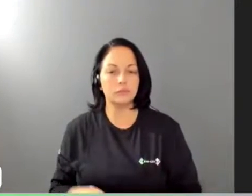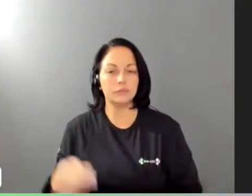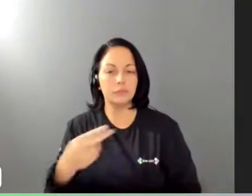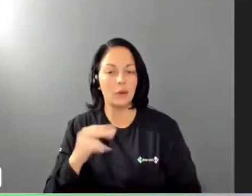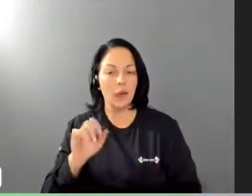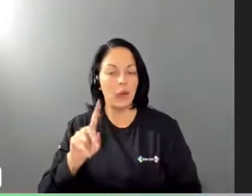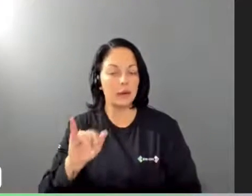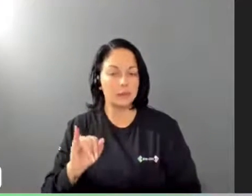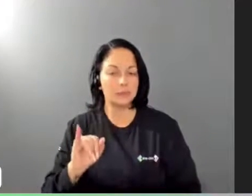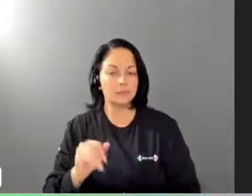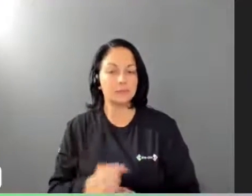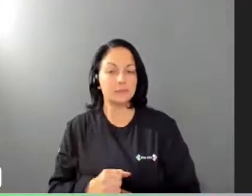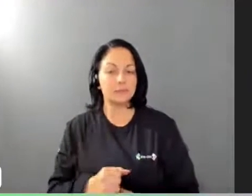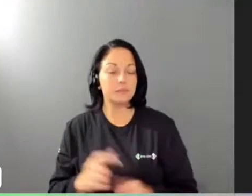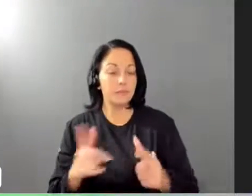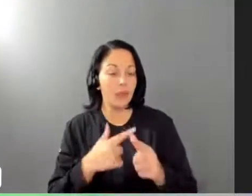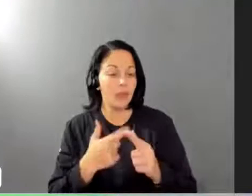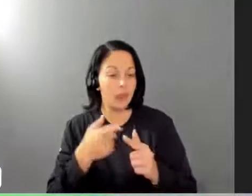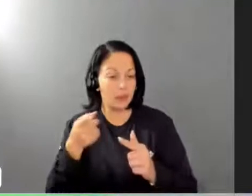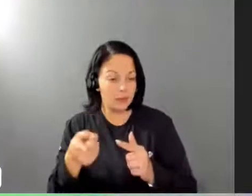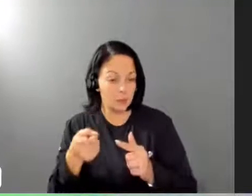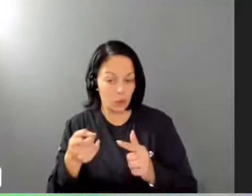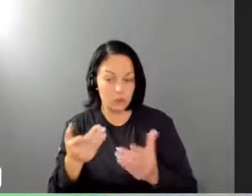continue to expand our acts support on dynamic analysis.